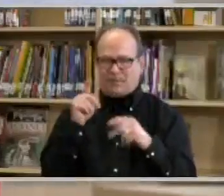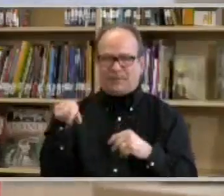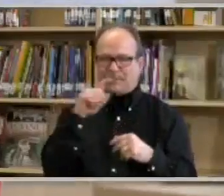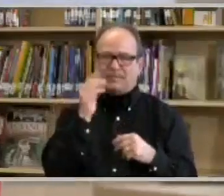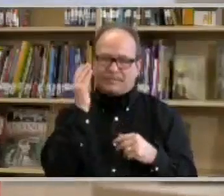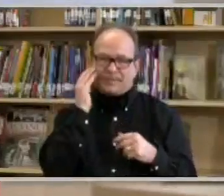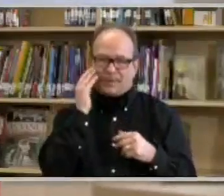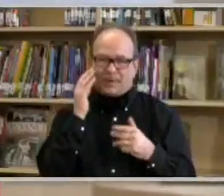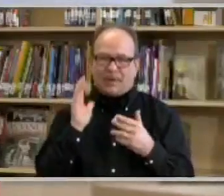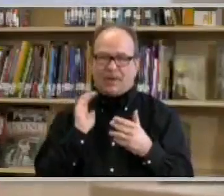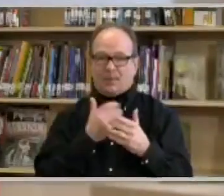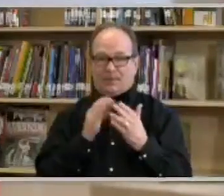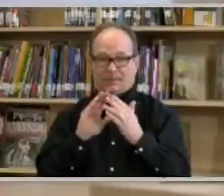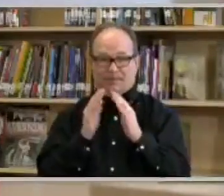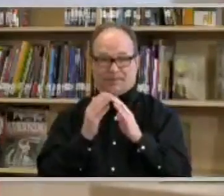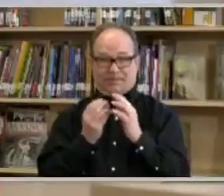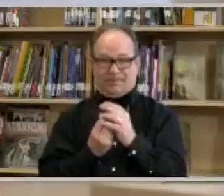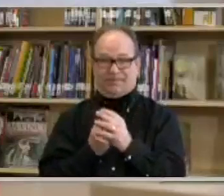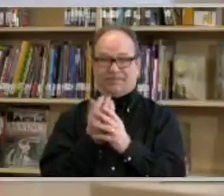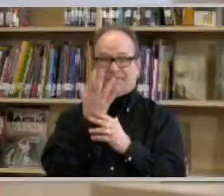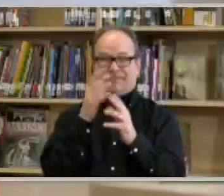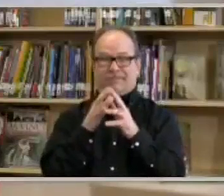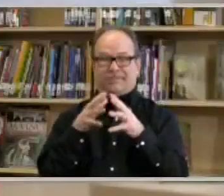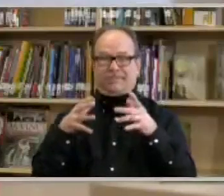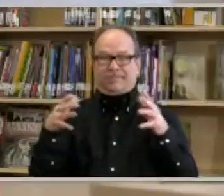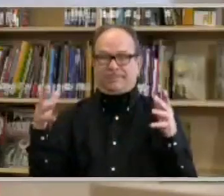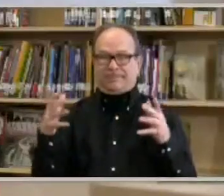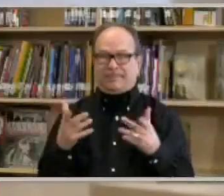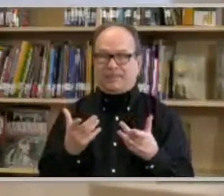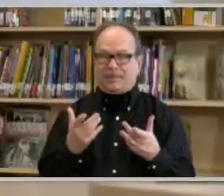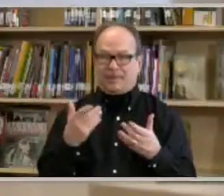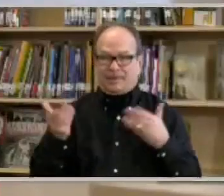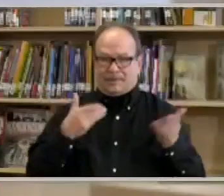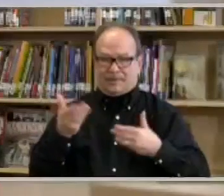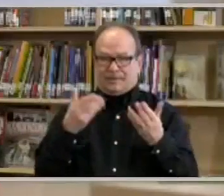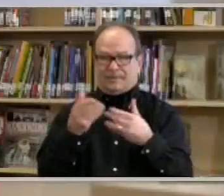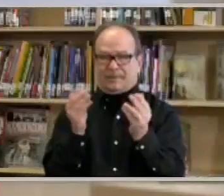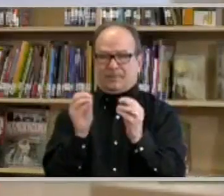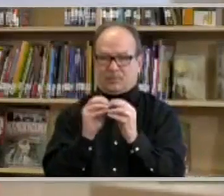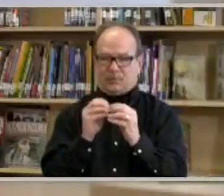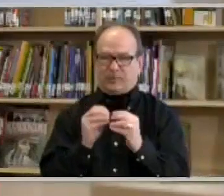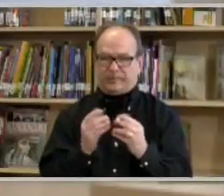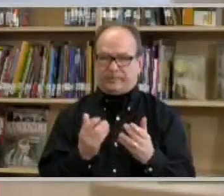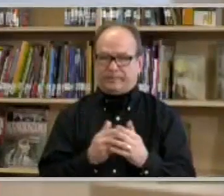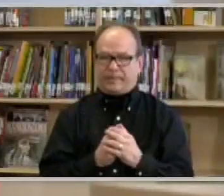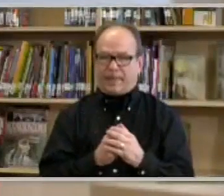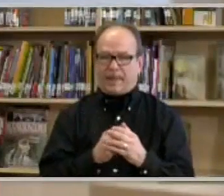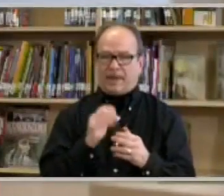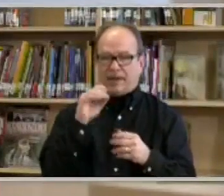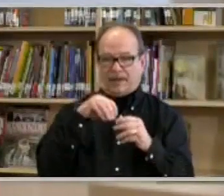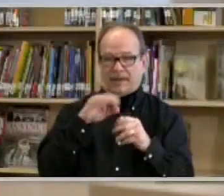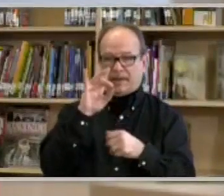I DON'T HAVE TO TELL YOU HOW MUCH OUR CITY HAS GROWN, BUT WE